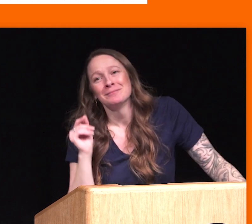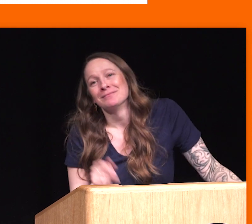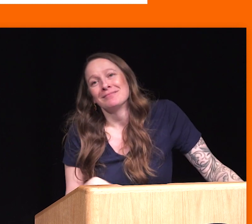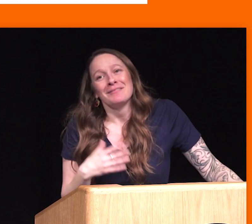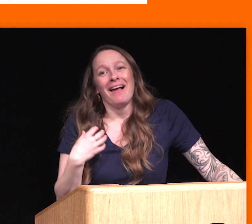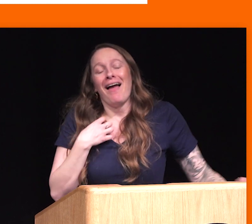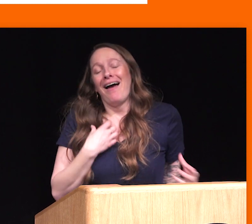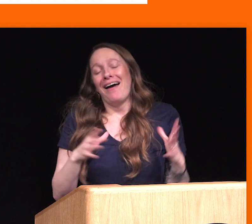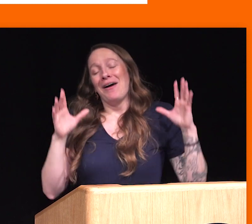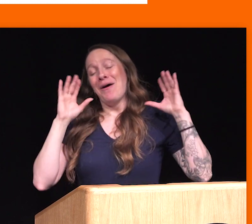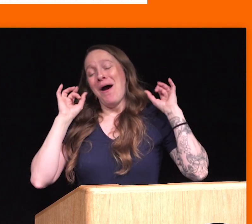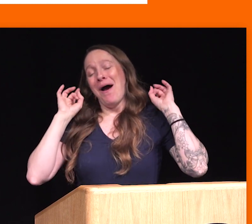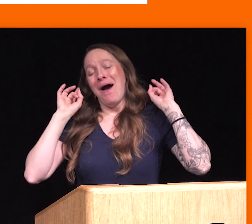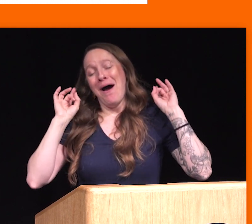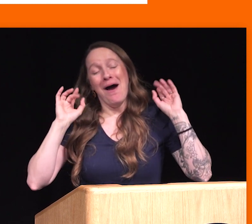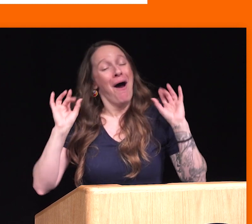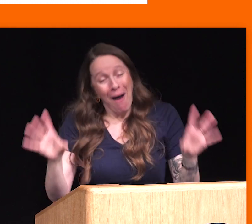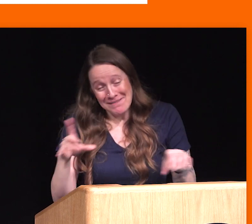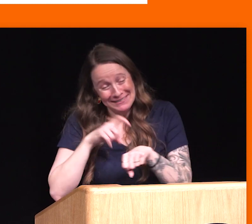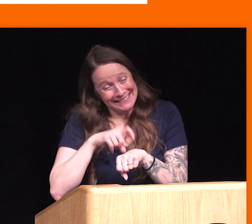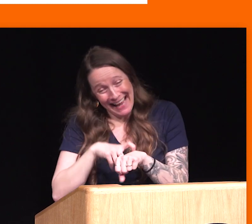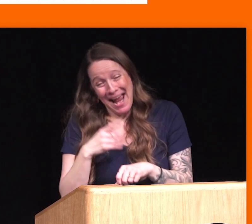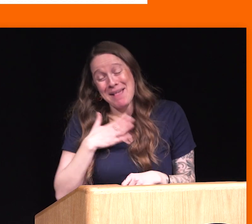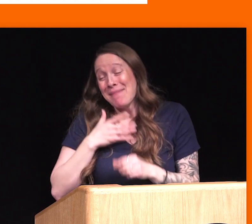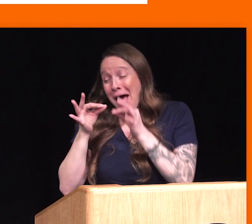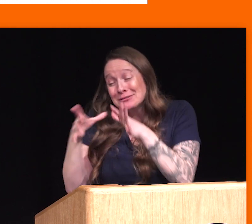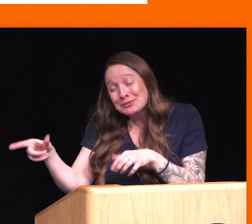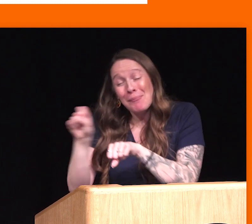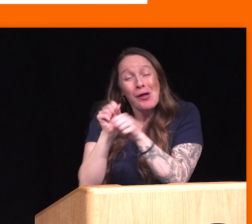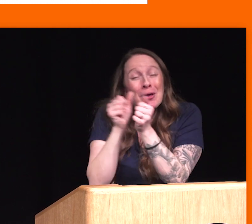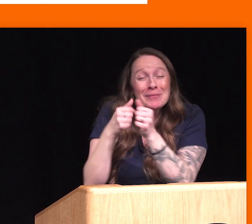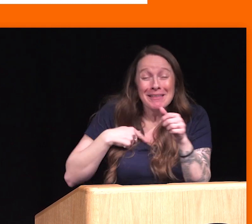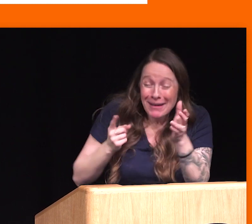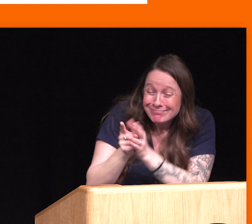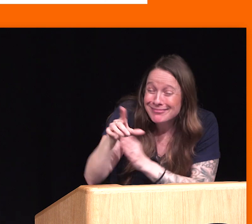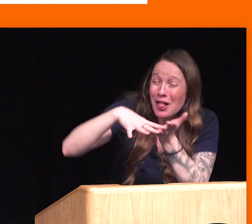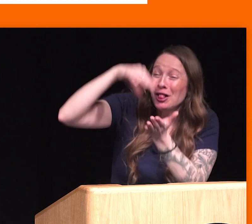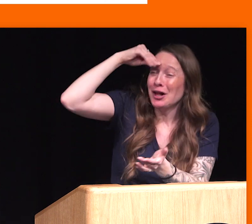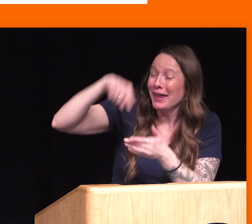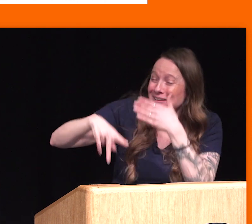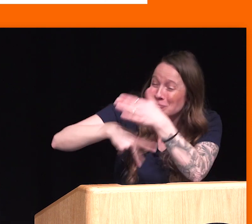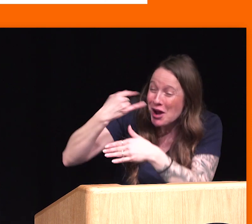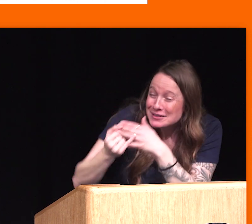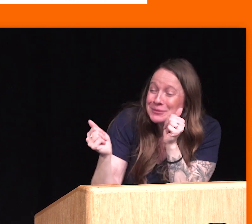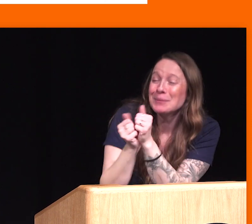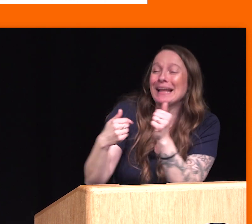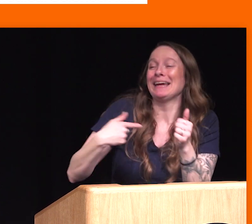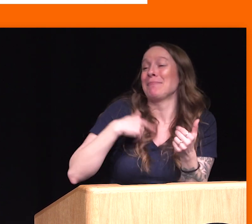right before I defended my PhD dissertation. It was so difficult. Those interpreters